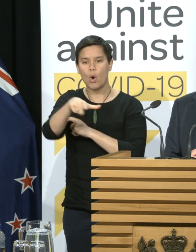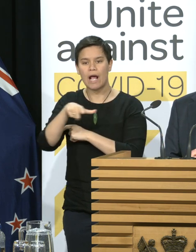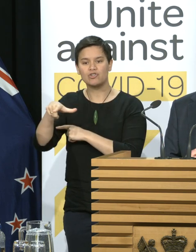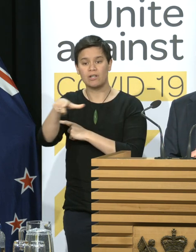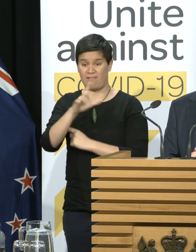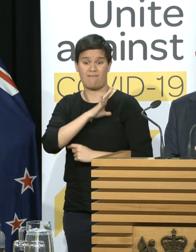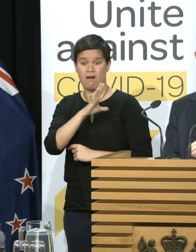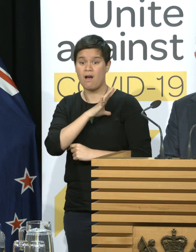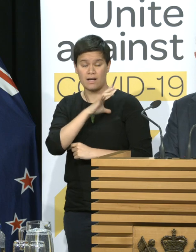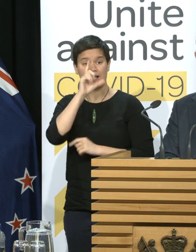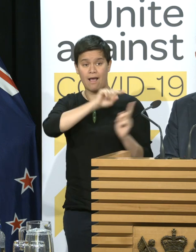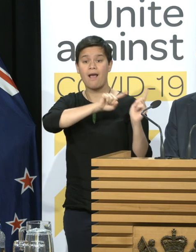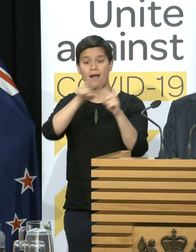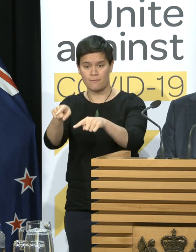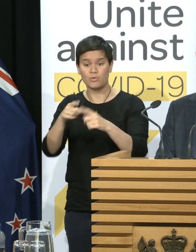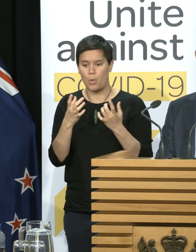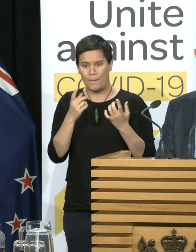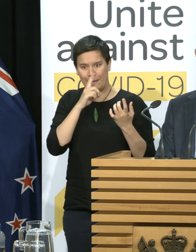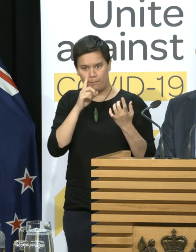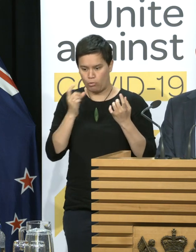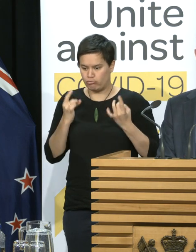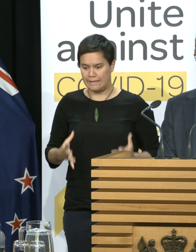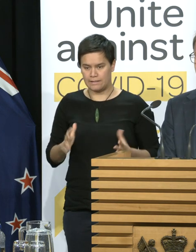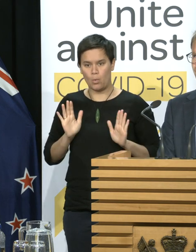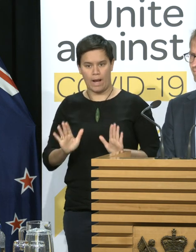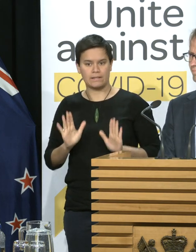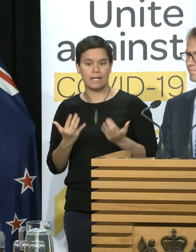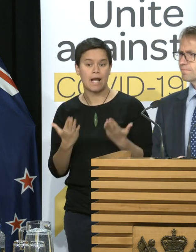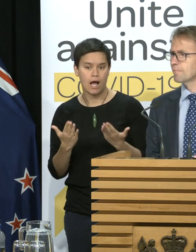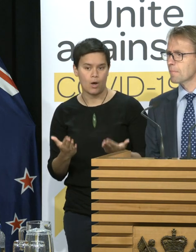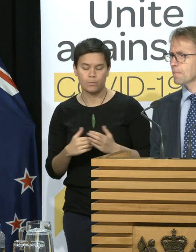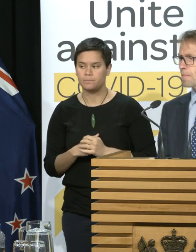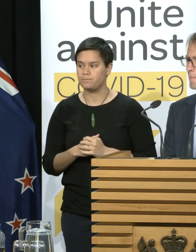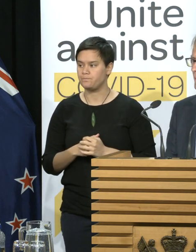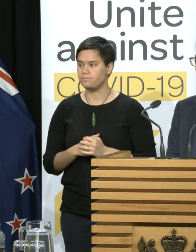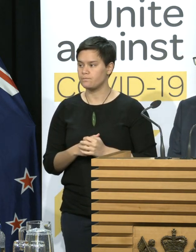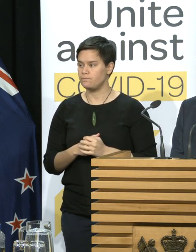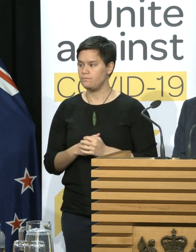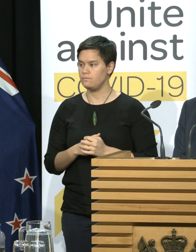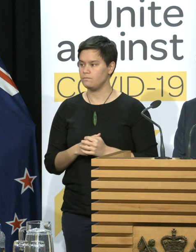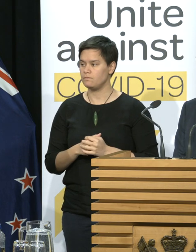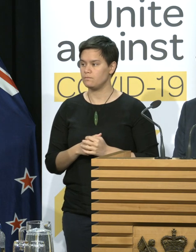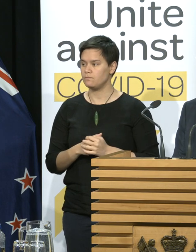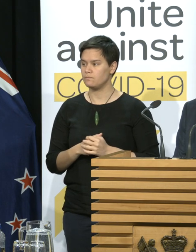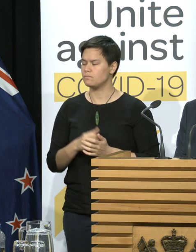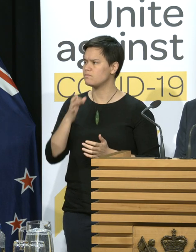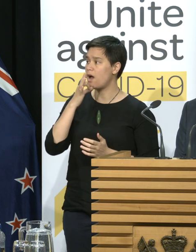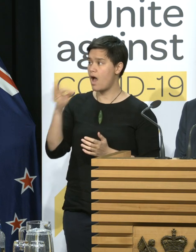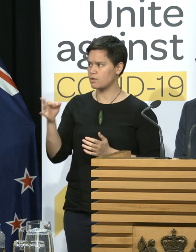So that's part of our planning. And those people are all on standby. OK, we'll come there. Yeah? Are concerned about a big drop-off in testing over summer as people are away.